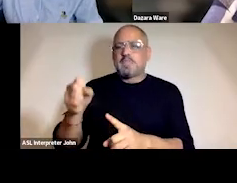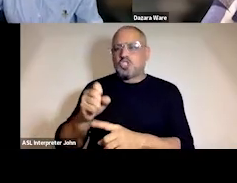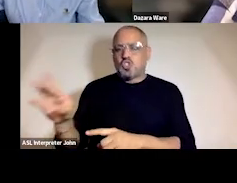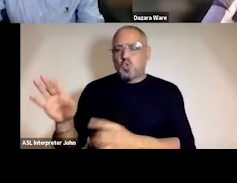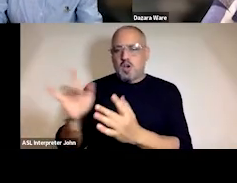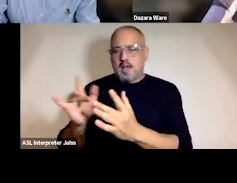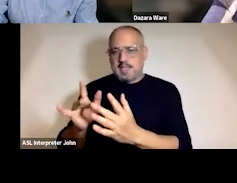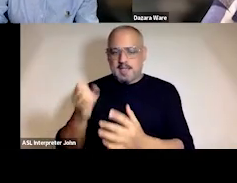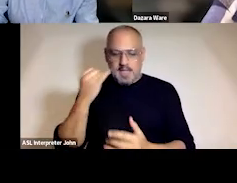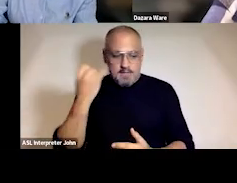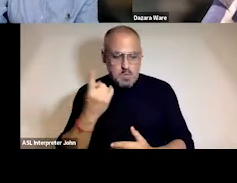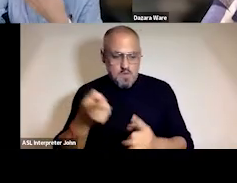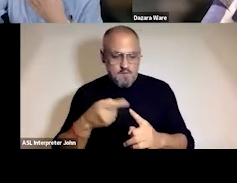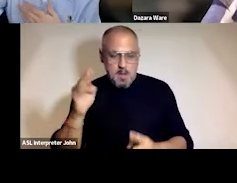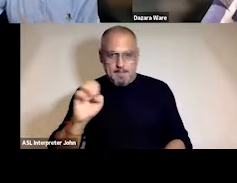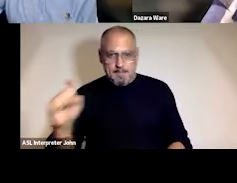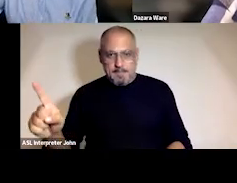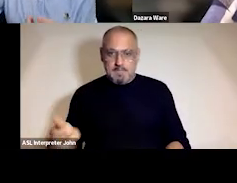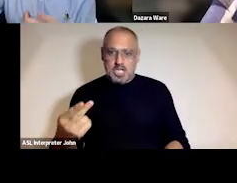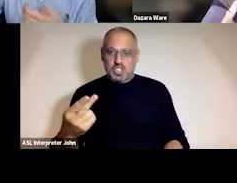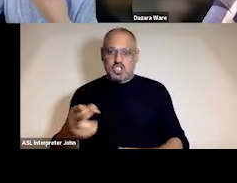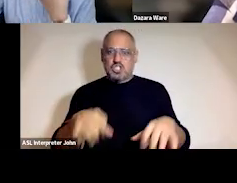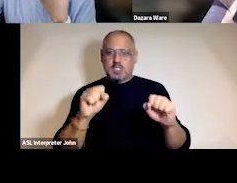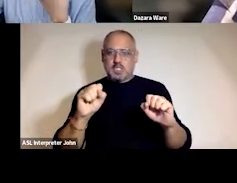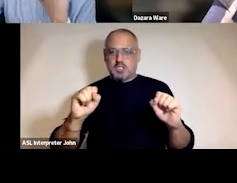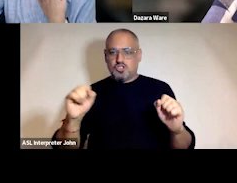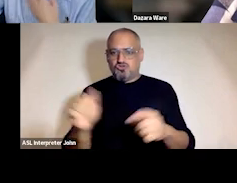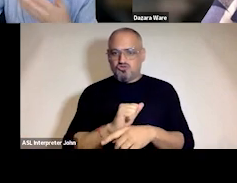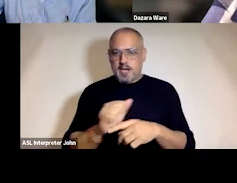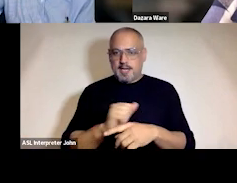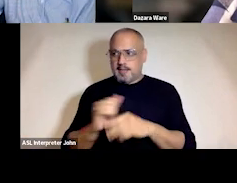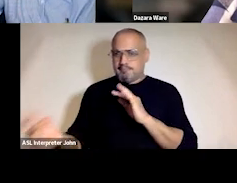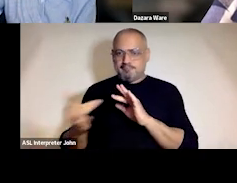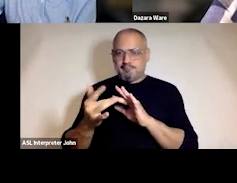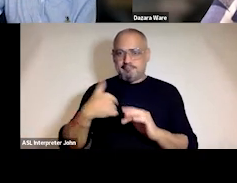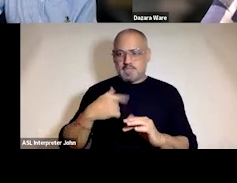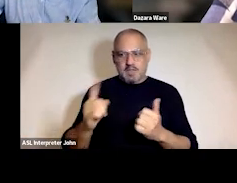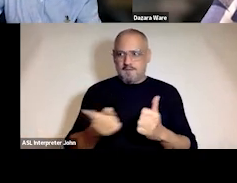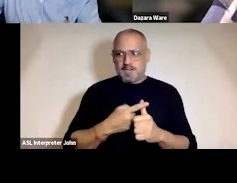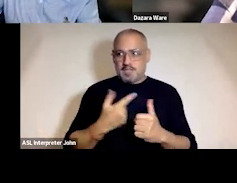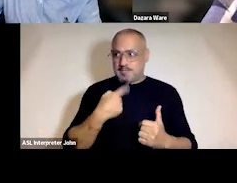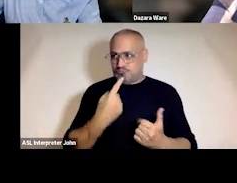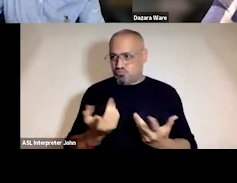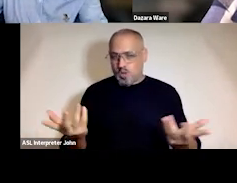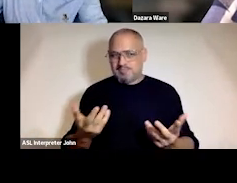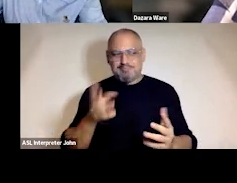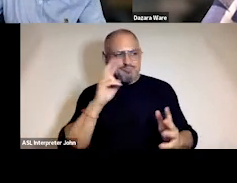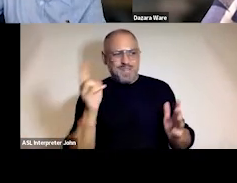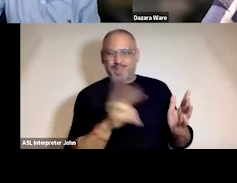So if someone from Michigan took the training and they reached out to me, the first thing I would say is, "Let's look what office